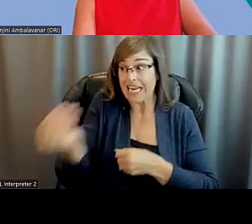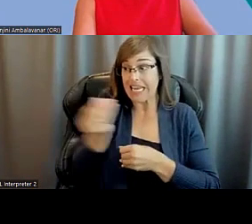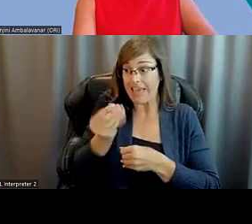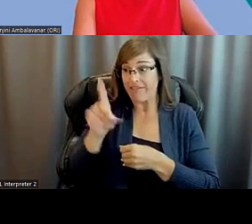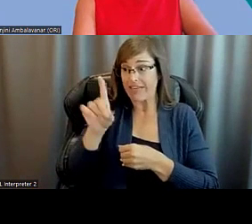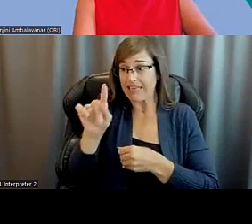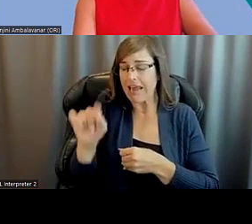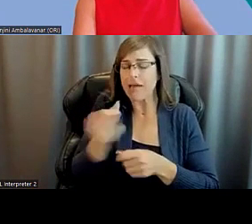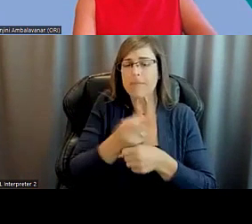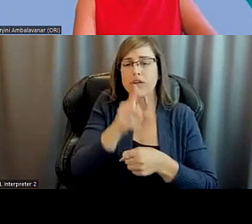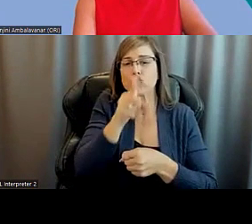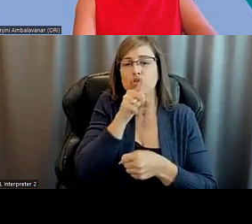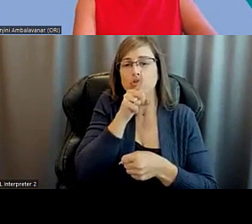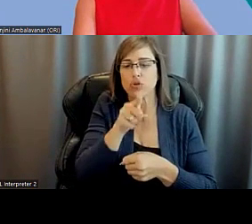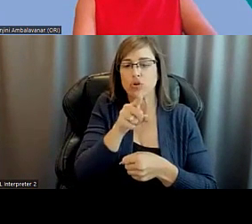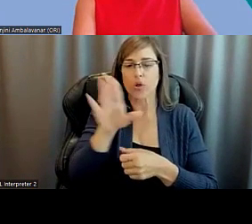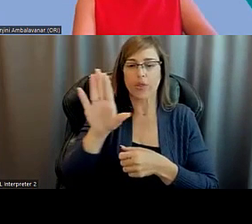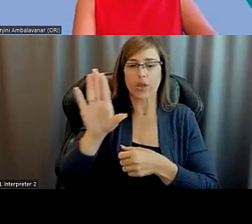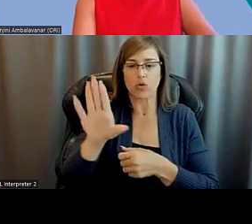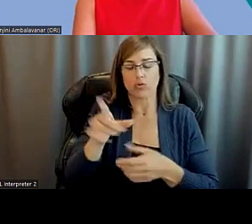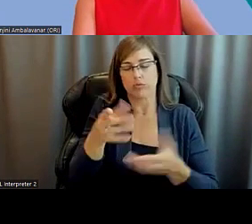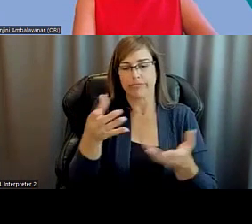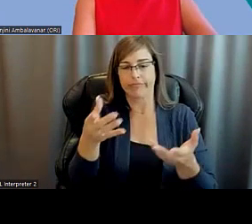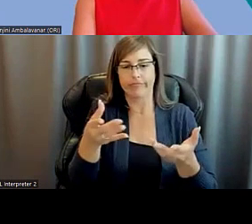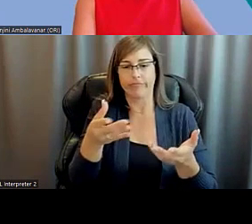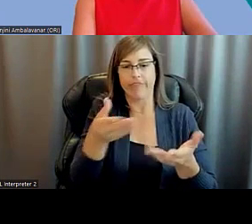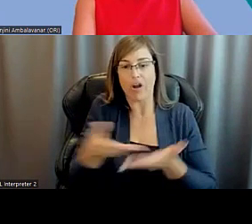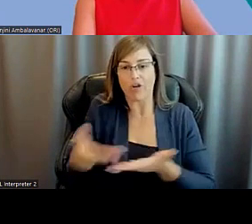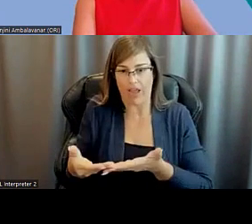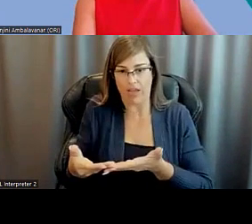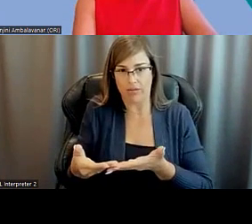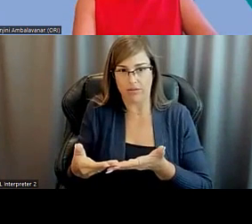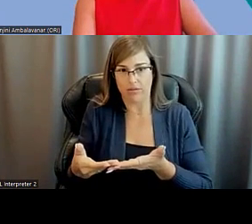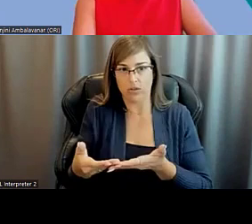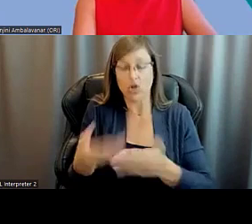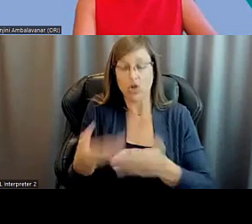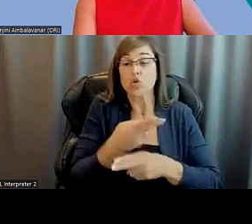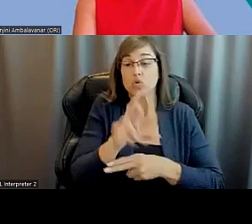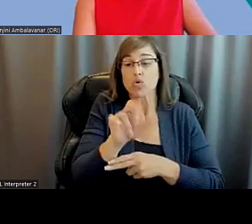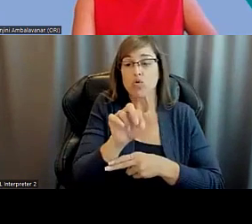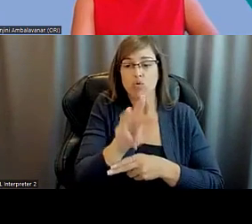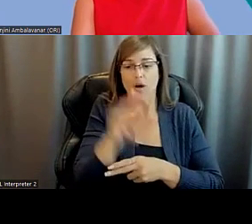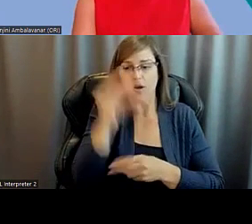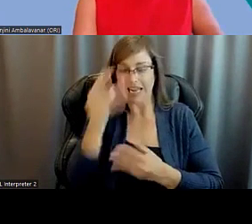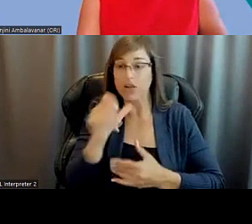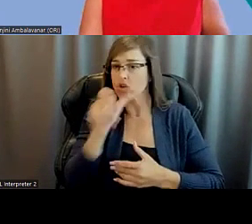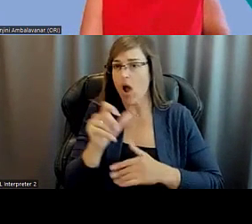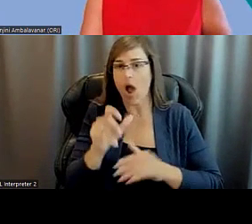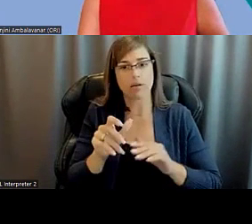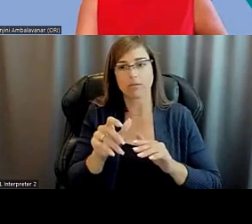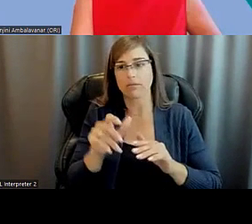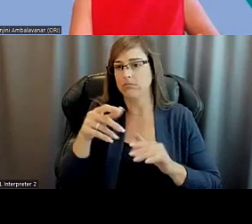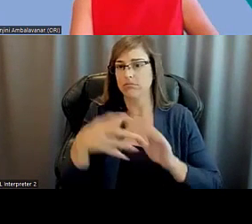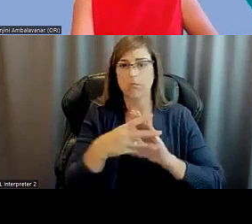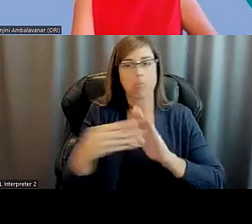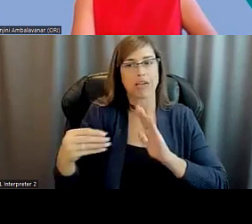by taking the raw data, and don't plagiarize. If you're using some text from somebody, cite it,